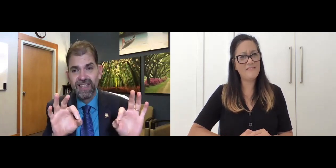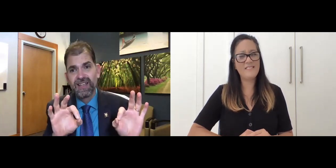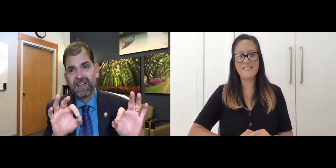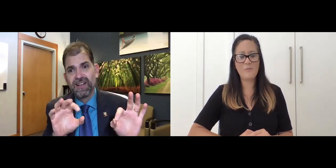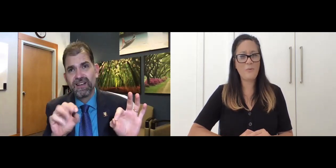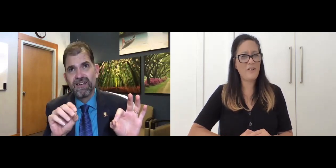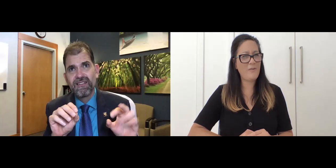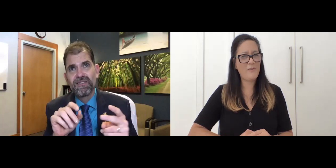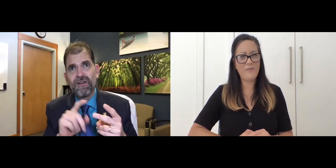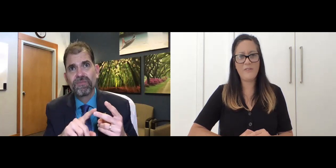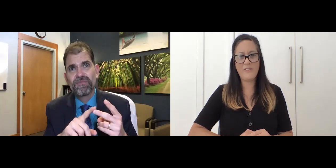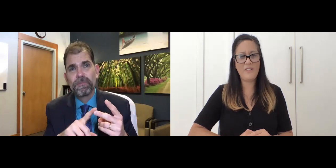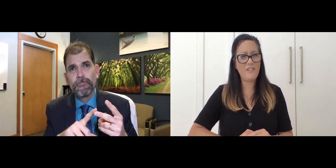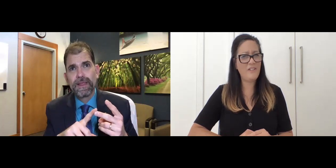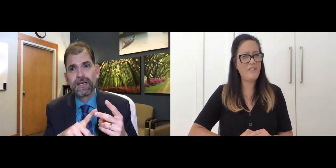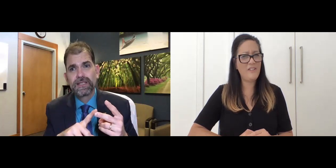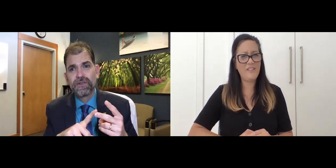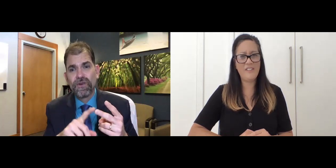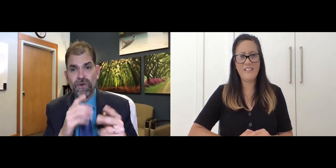doctoral degree.